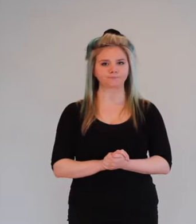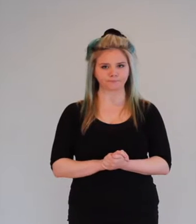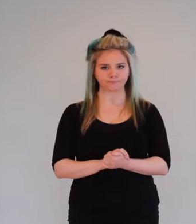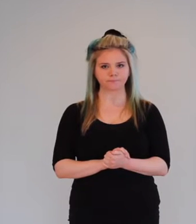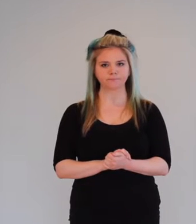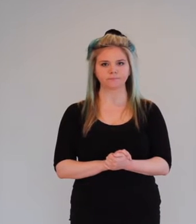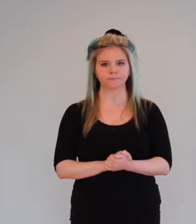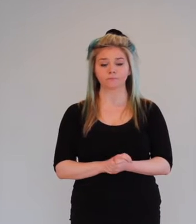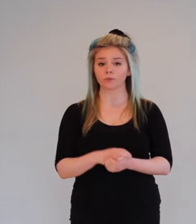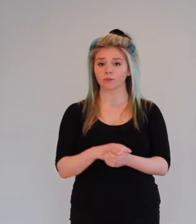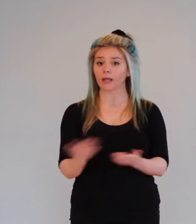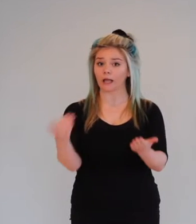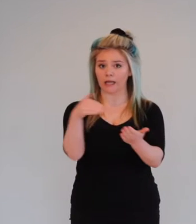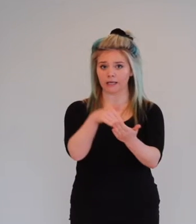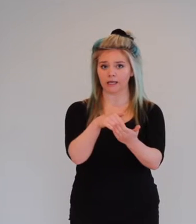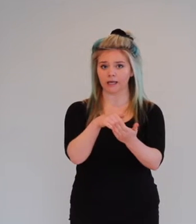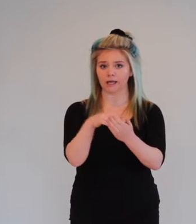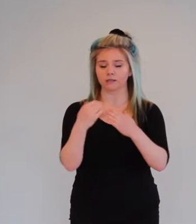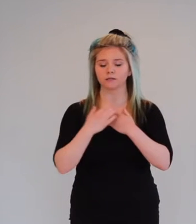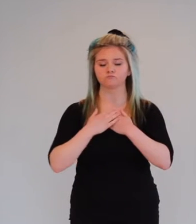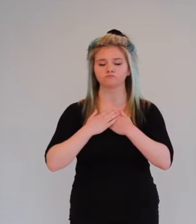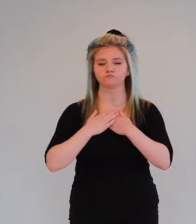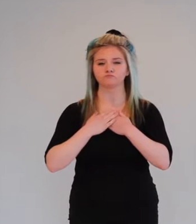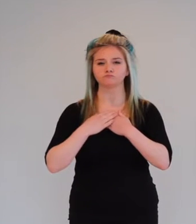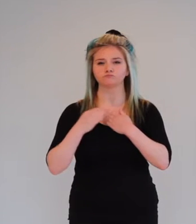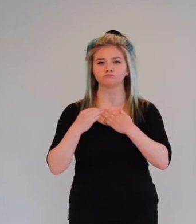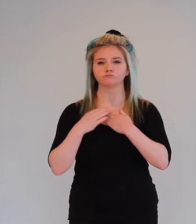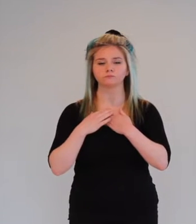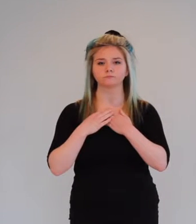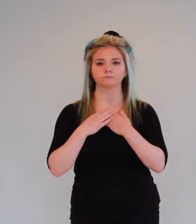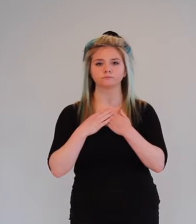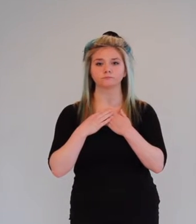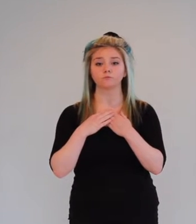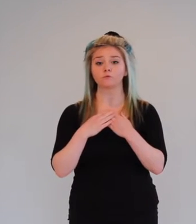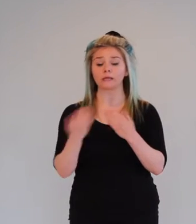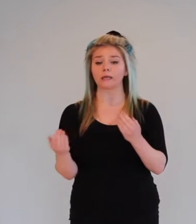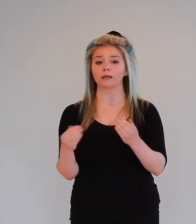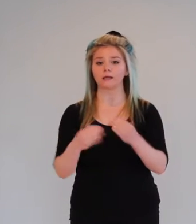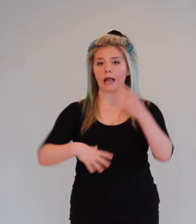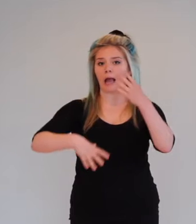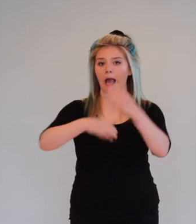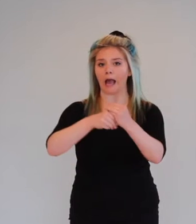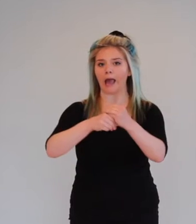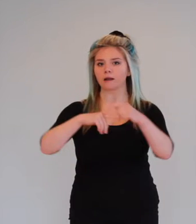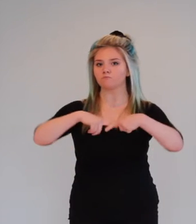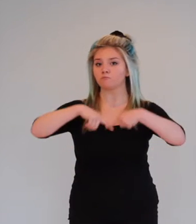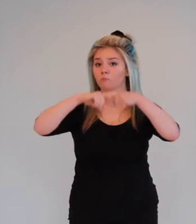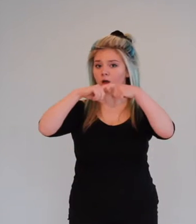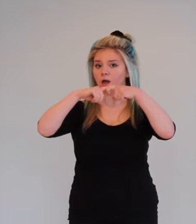I can try that one more time. This time, adding a pause at the top and bottom of the breath.